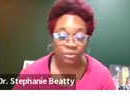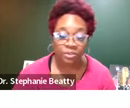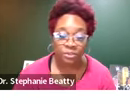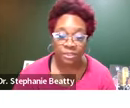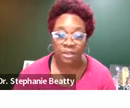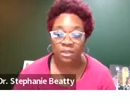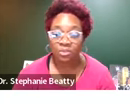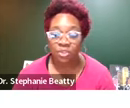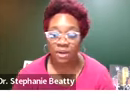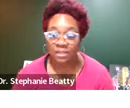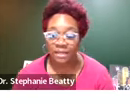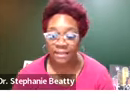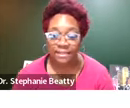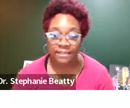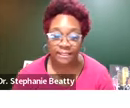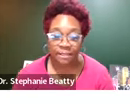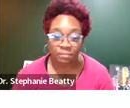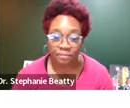and you're student, you should contact SSD.